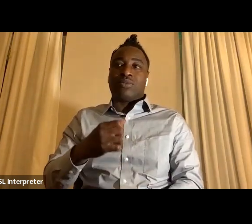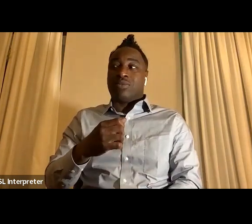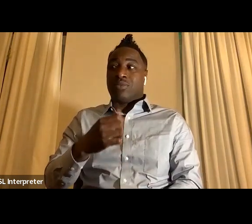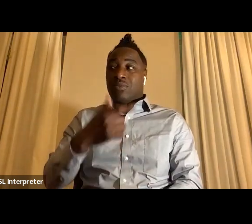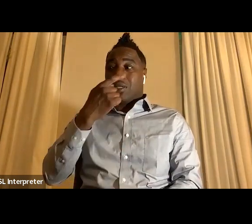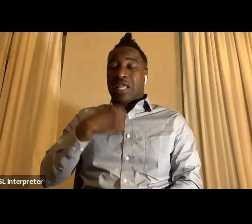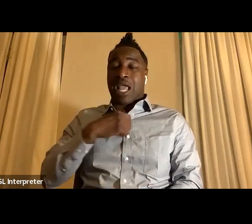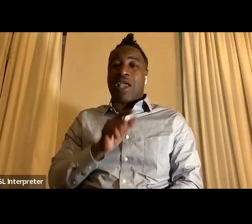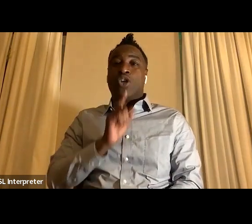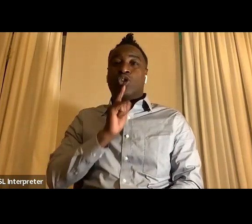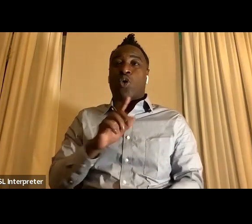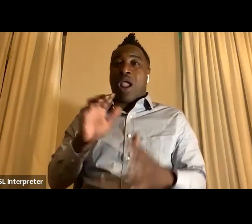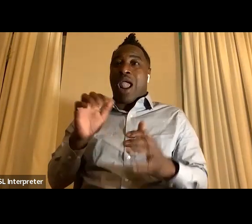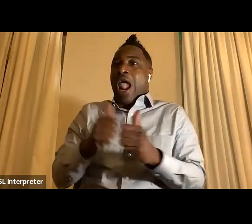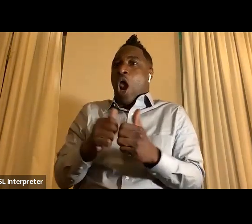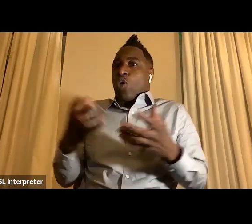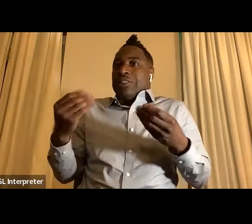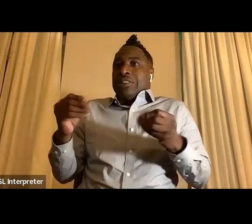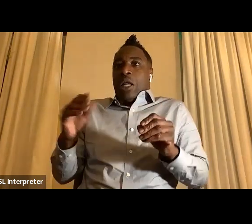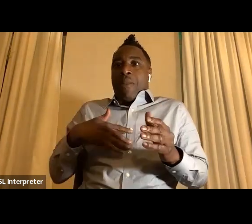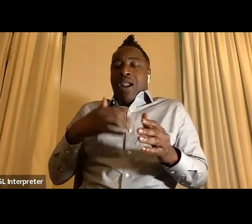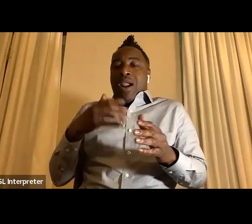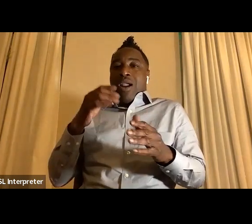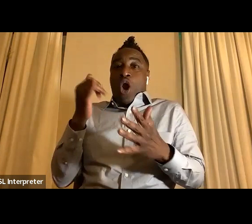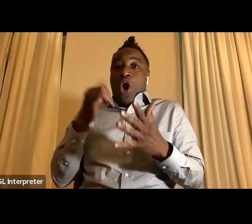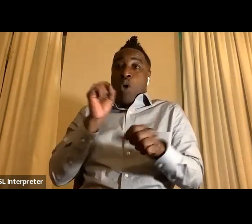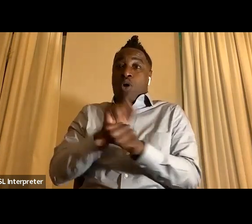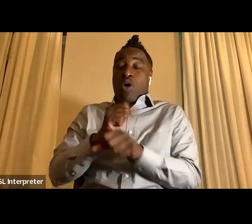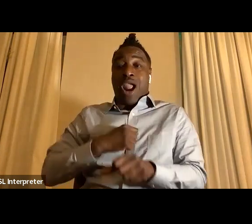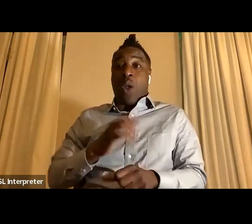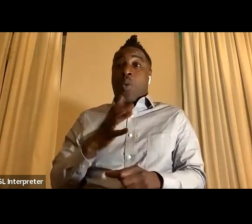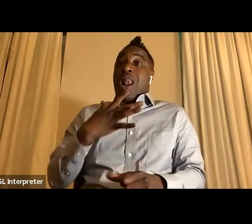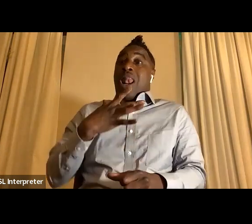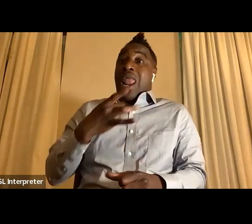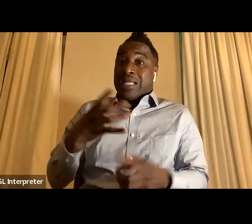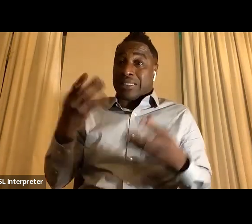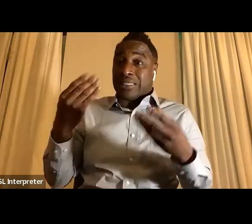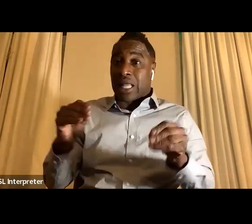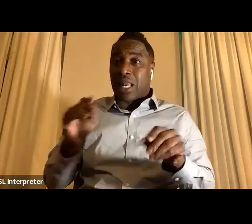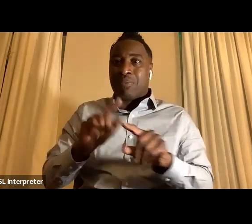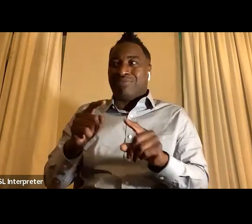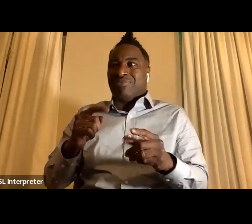how to sell them, you know, I would like to sell them, but I'm not sure what side of best way